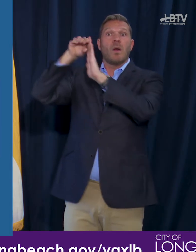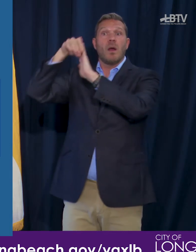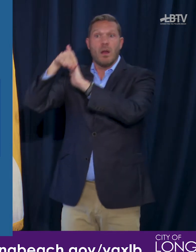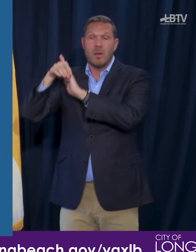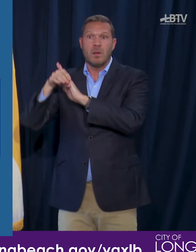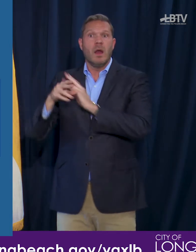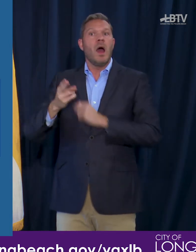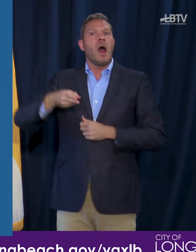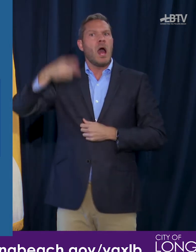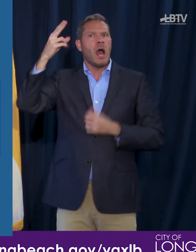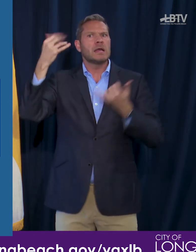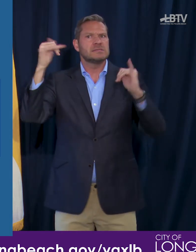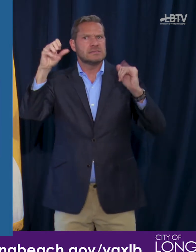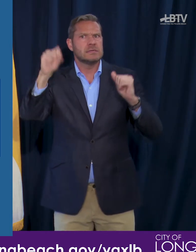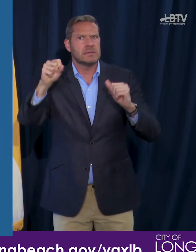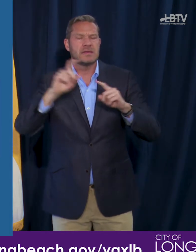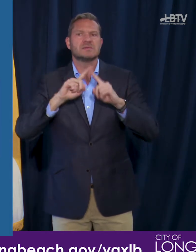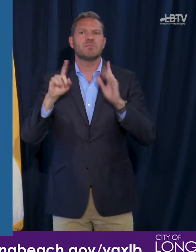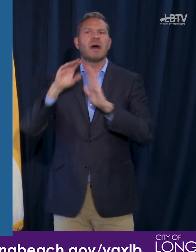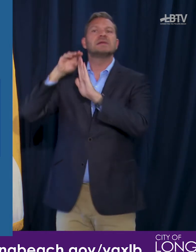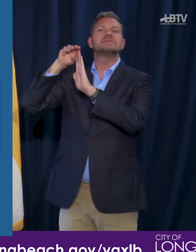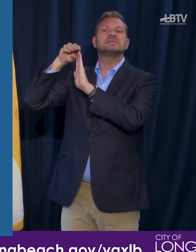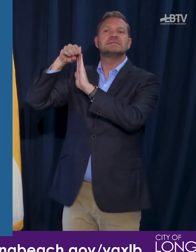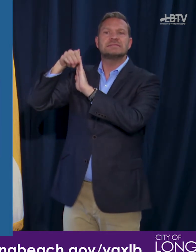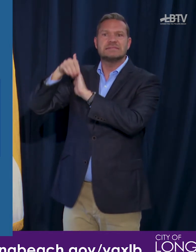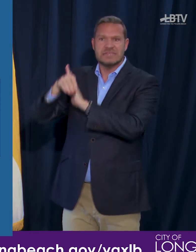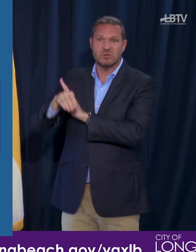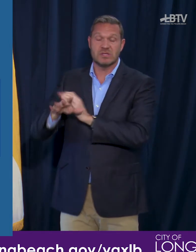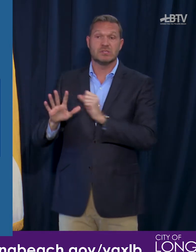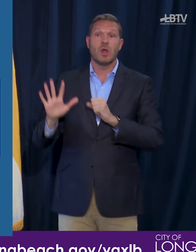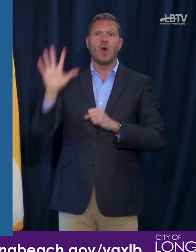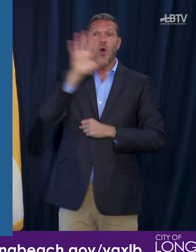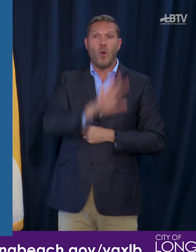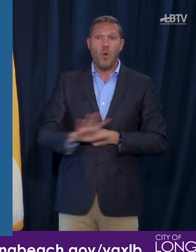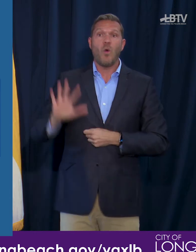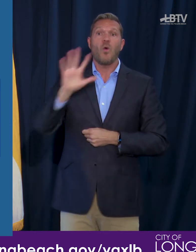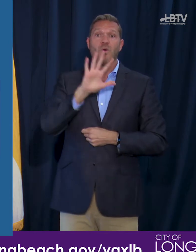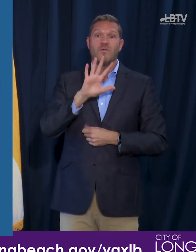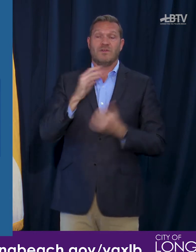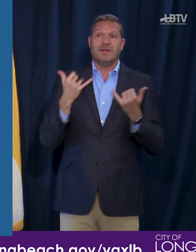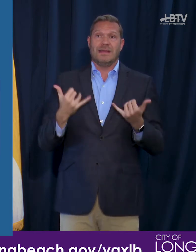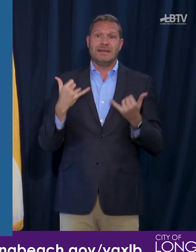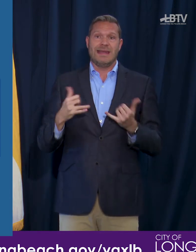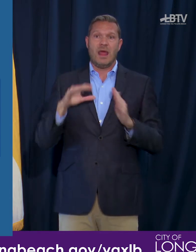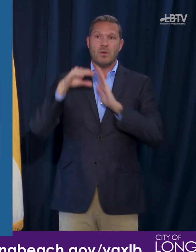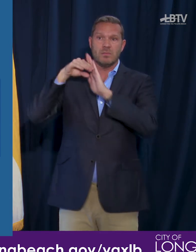so over the past two weeks, the Long Beach area hospitalizations have declined from 578